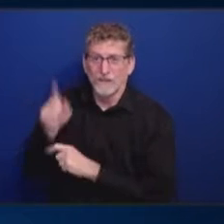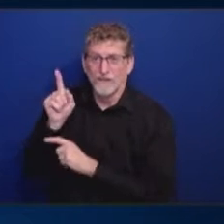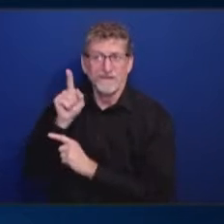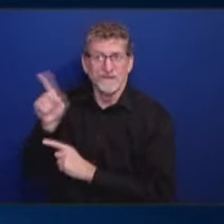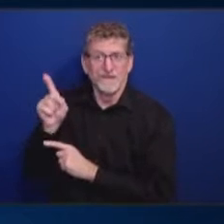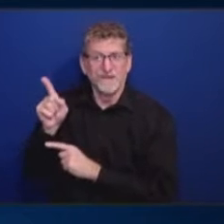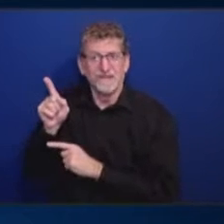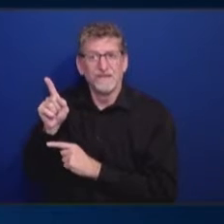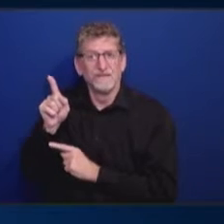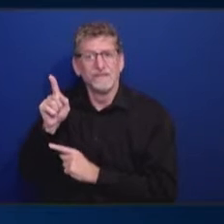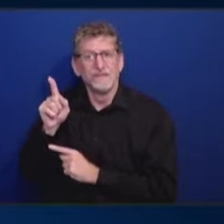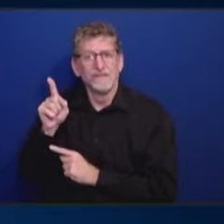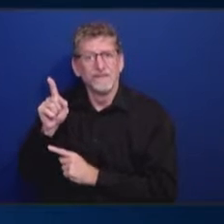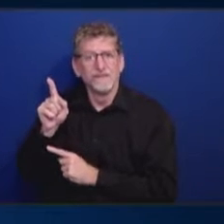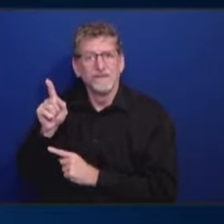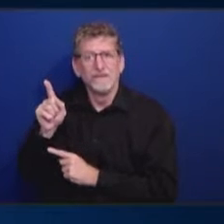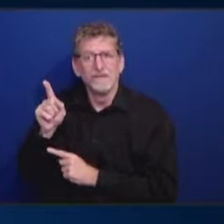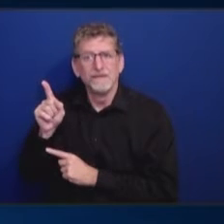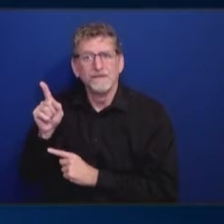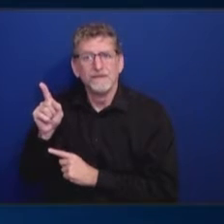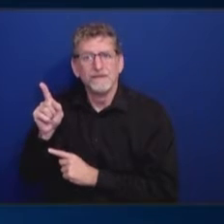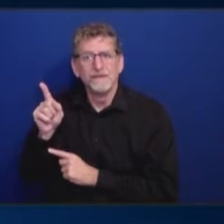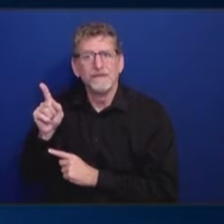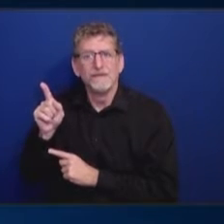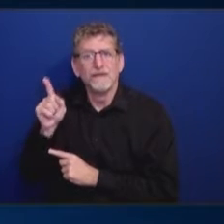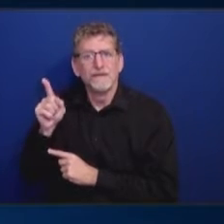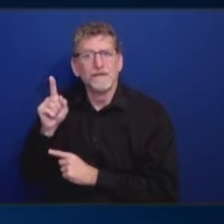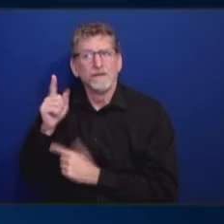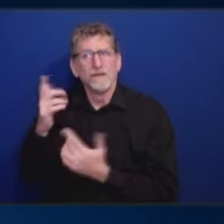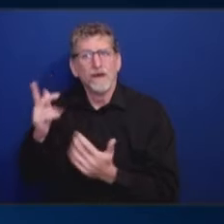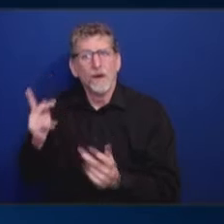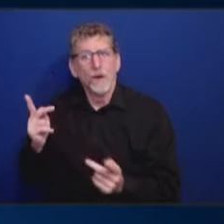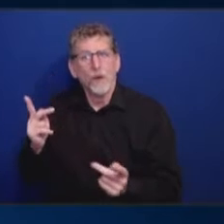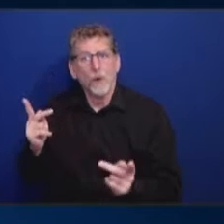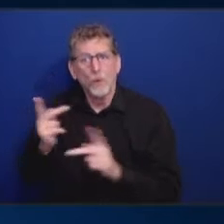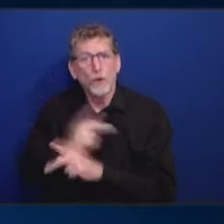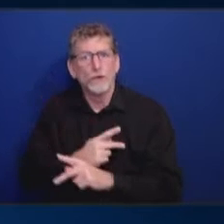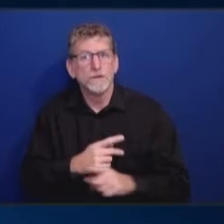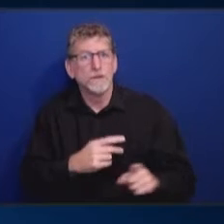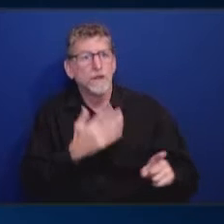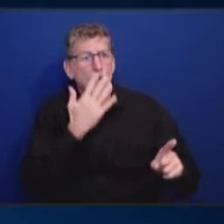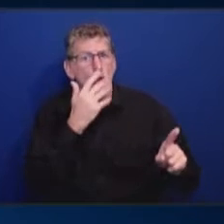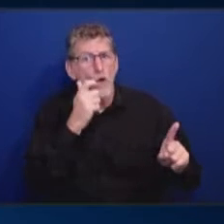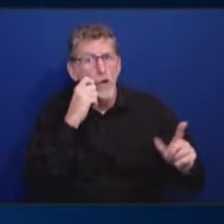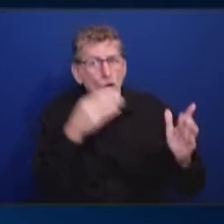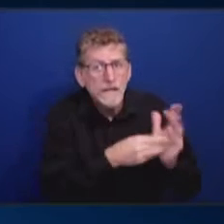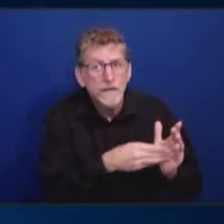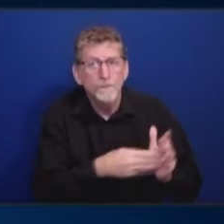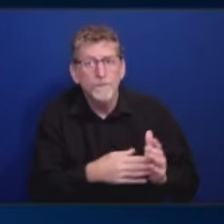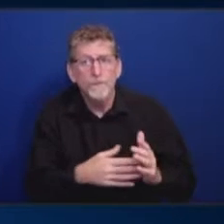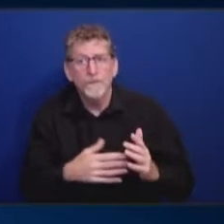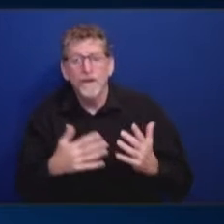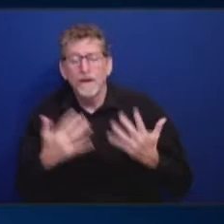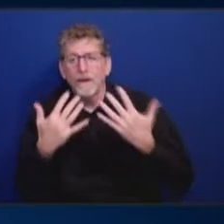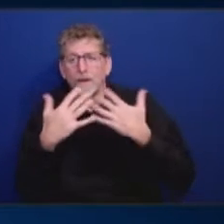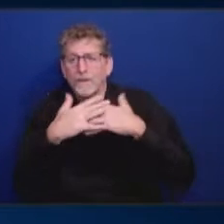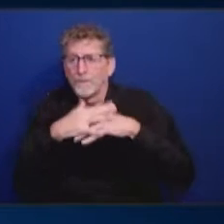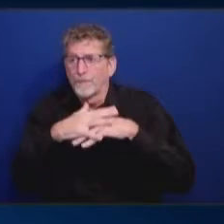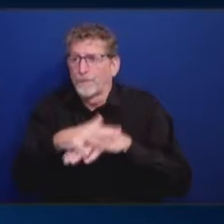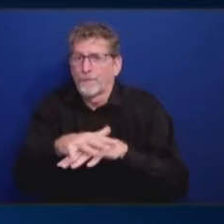have of racism in this country, blending and combining to really affect people's lives in a very profound way.